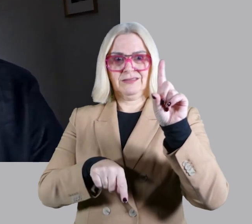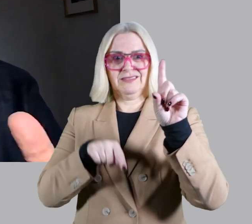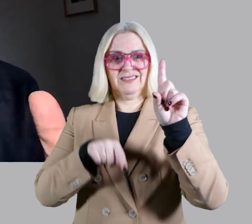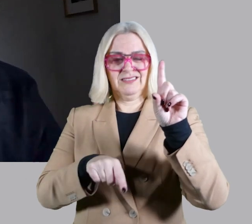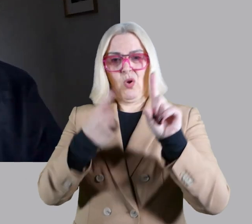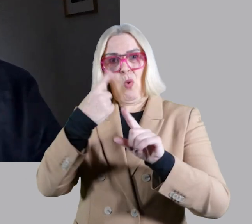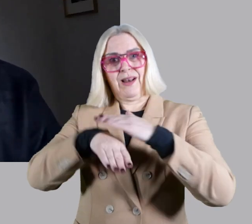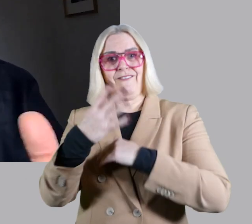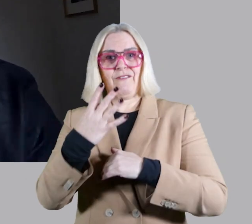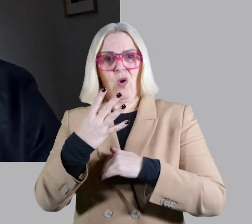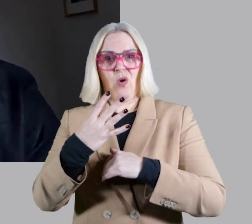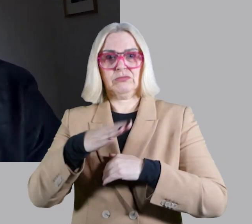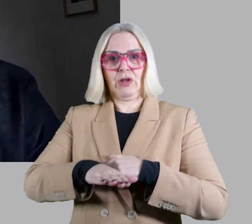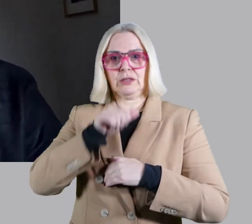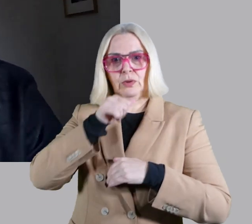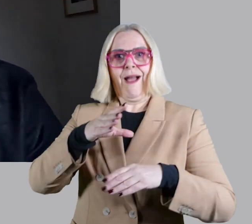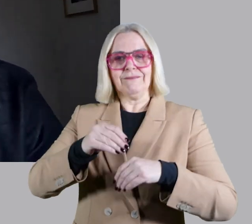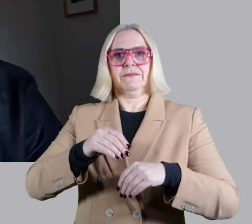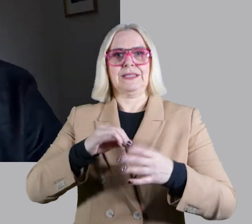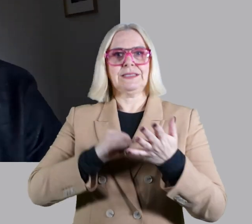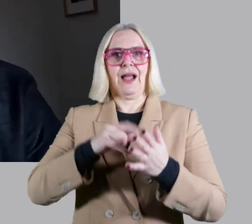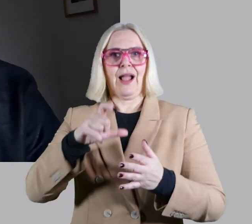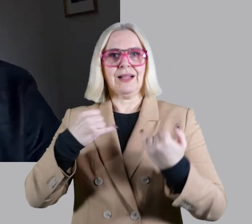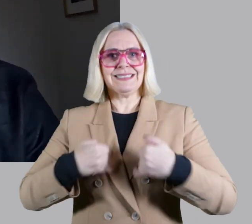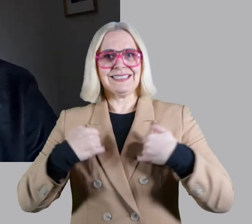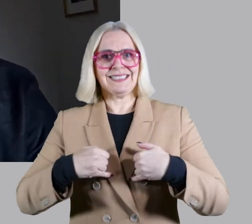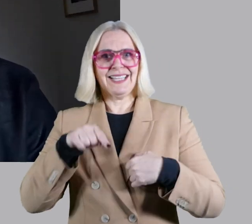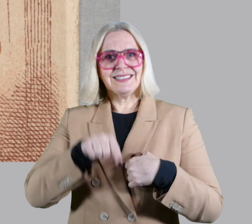there's a one-in-four chance that that child will have sickle cell disease.